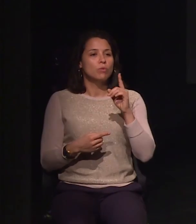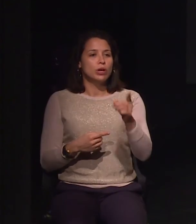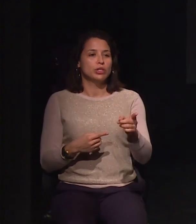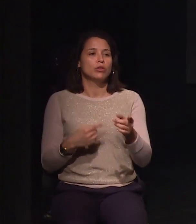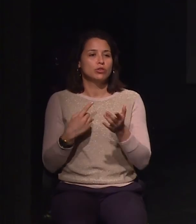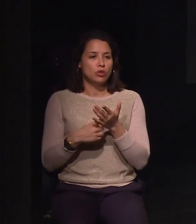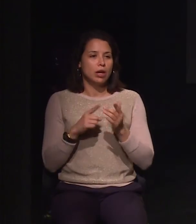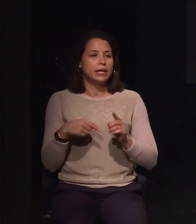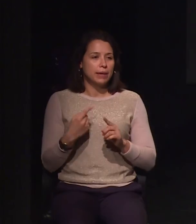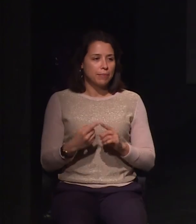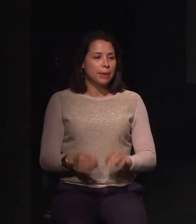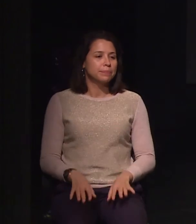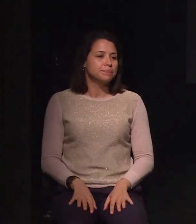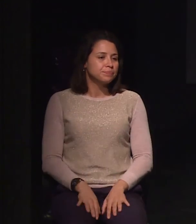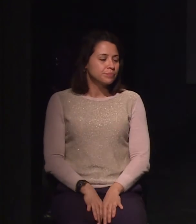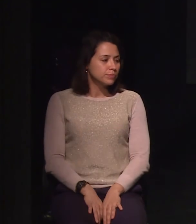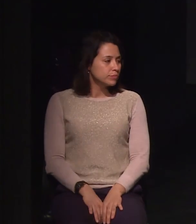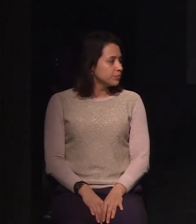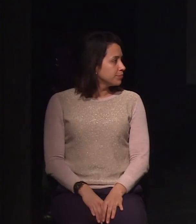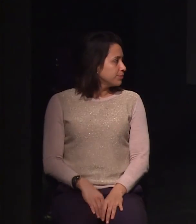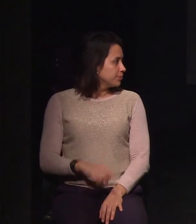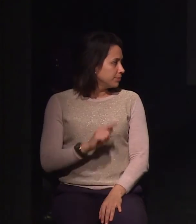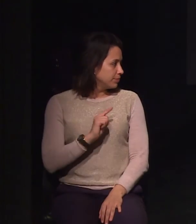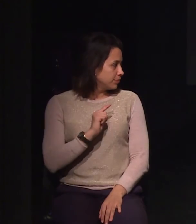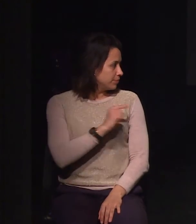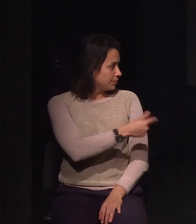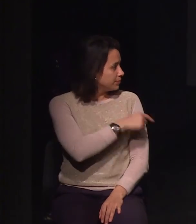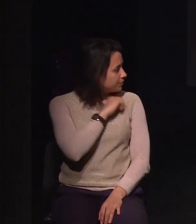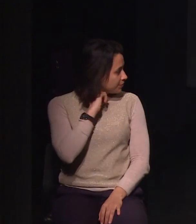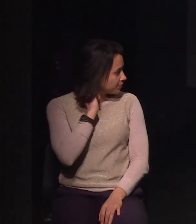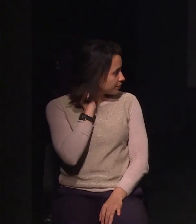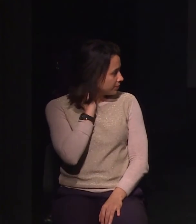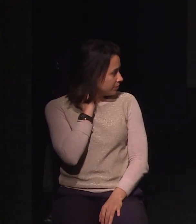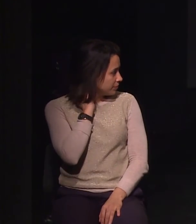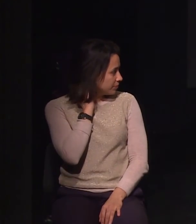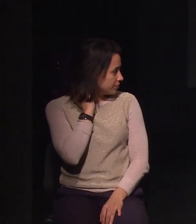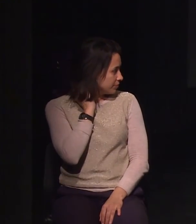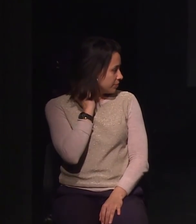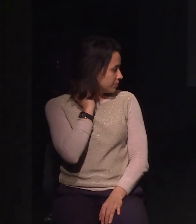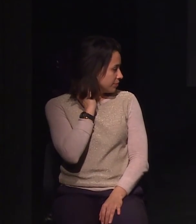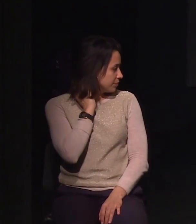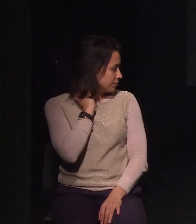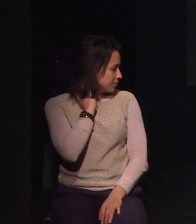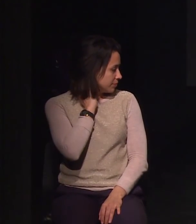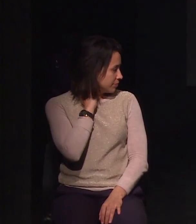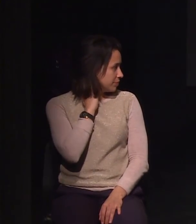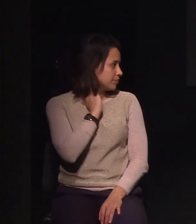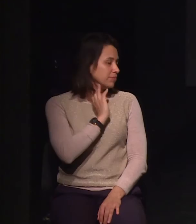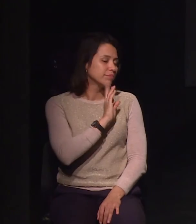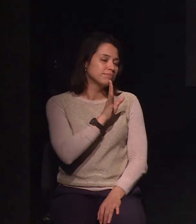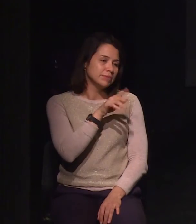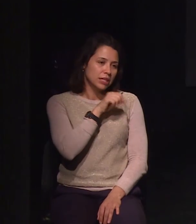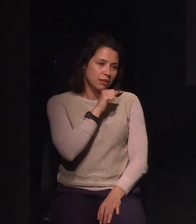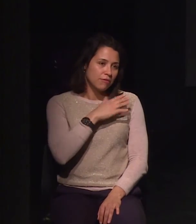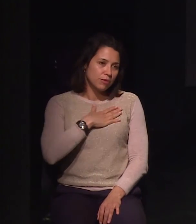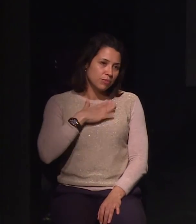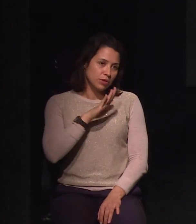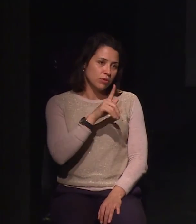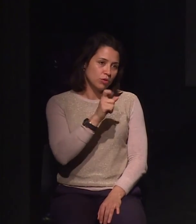And then perhaps, I should – Afa: I loved your question, and I loved and appreciated that you brought it up.